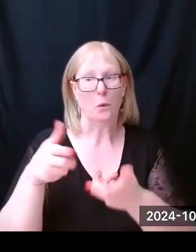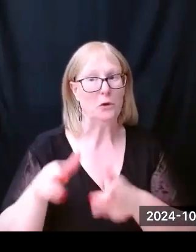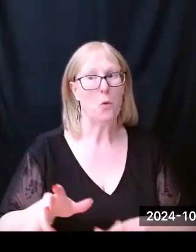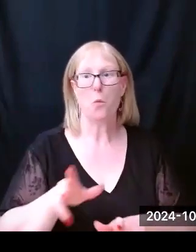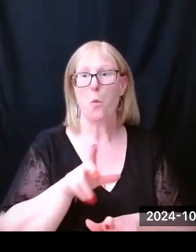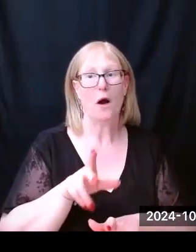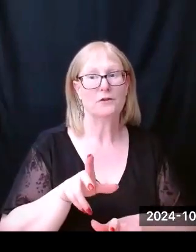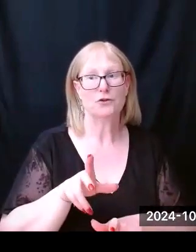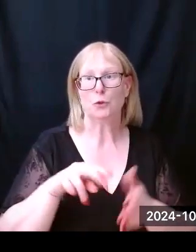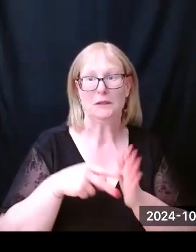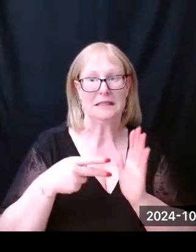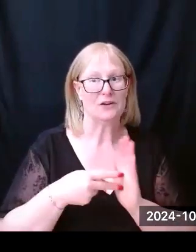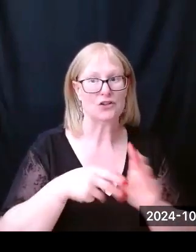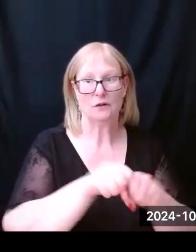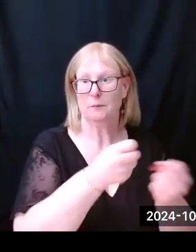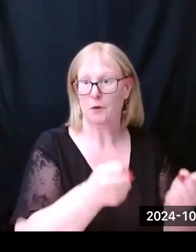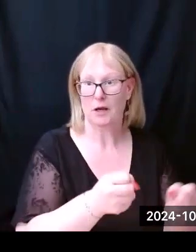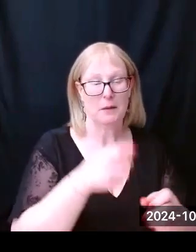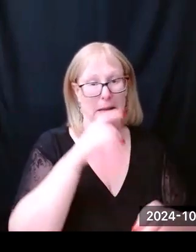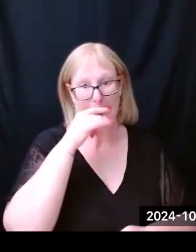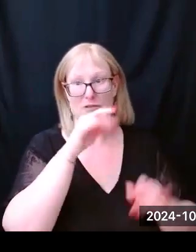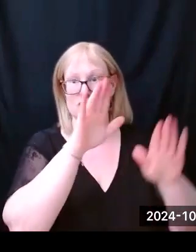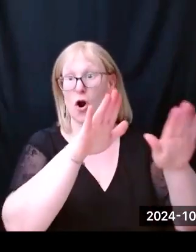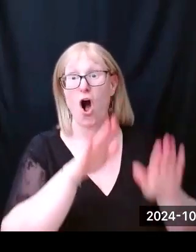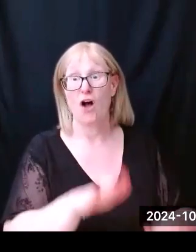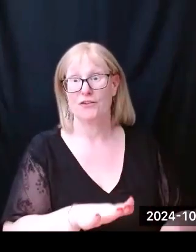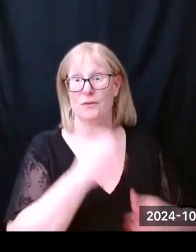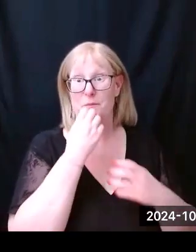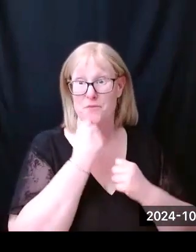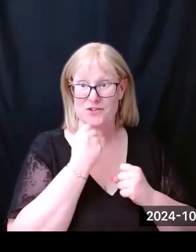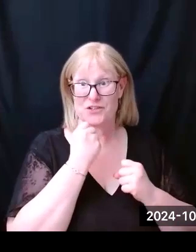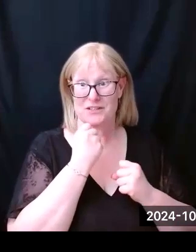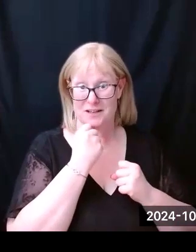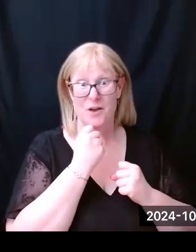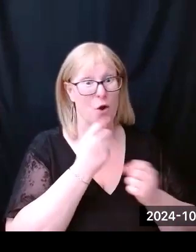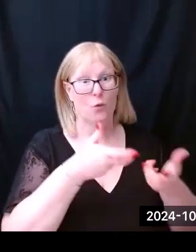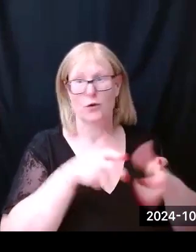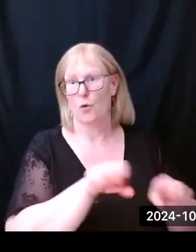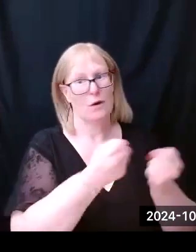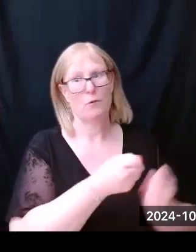Kids are awesome and precious. We don't want to break them, but we do want to